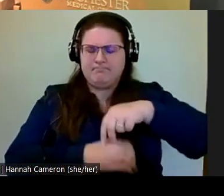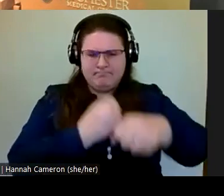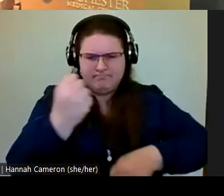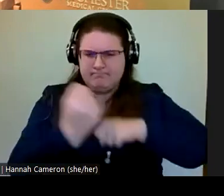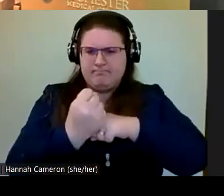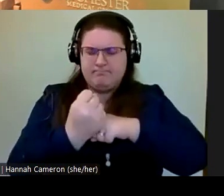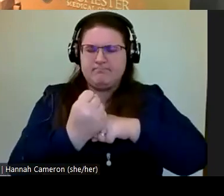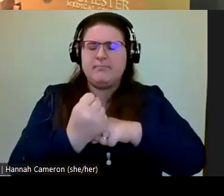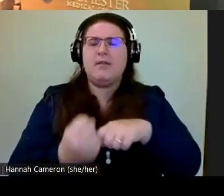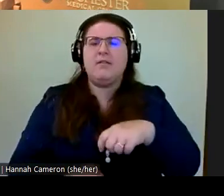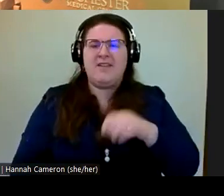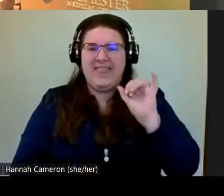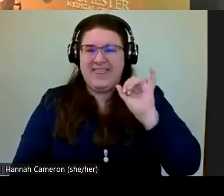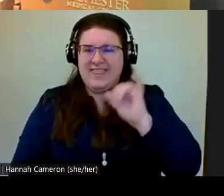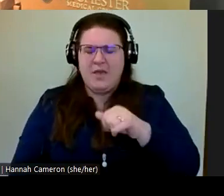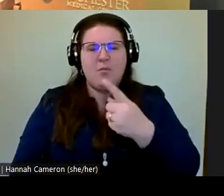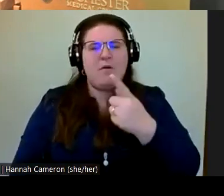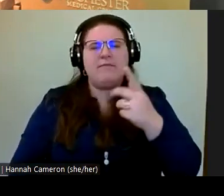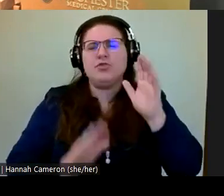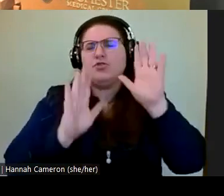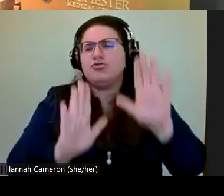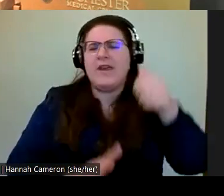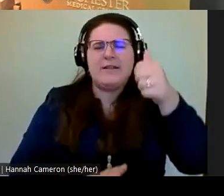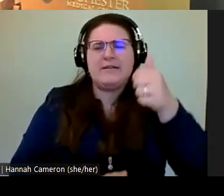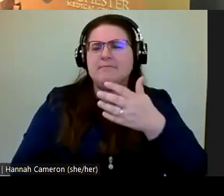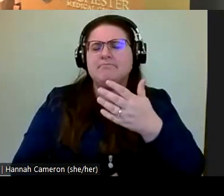among one of the greatest and best friends that we have ever had his name will always be a shining